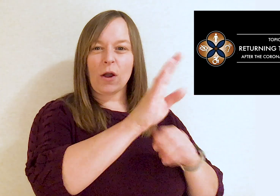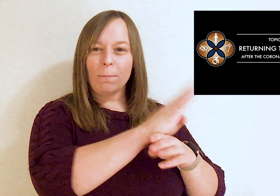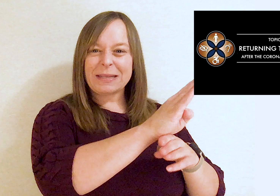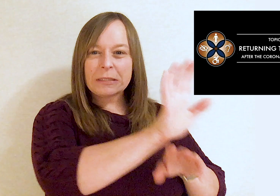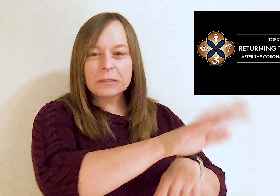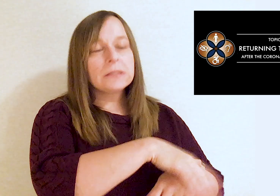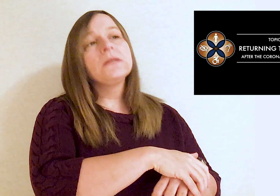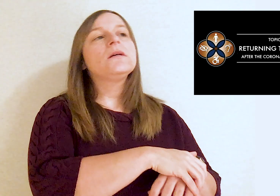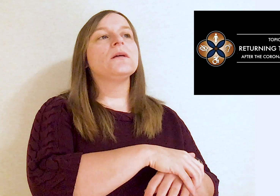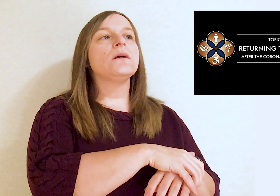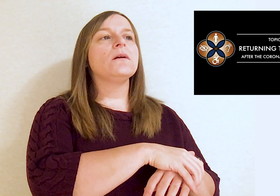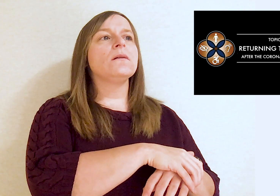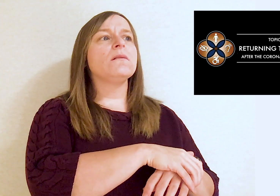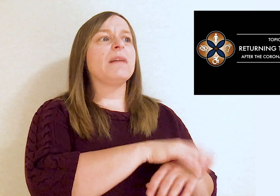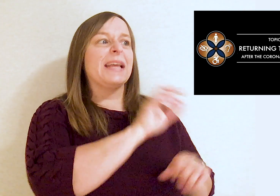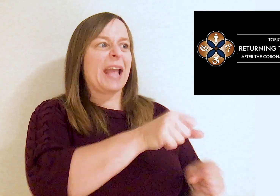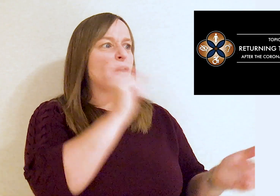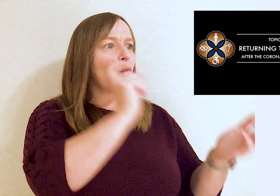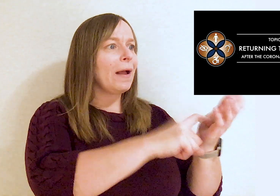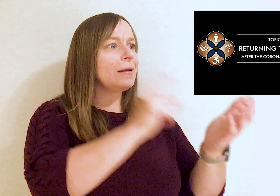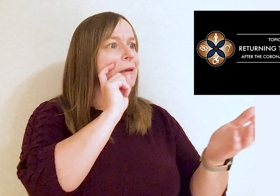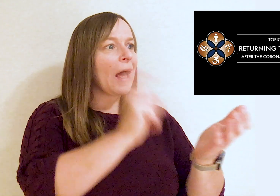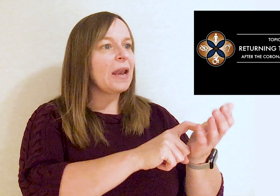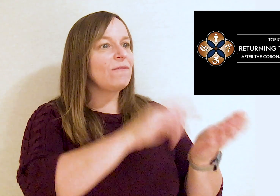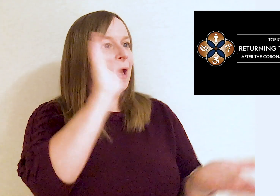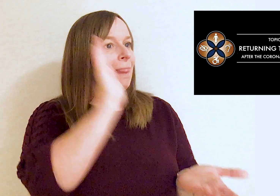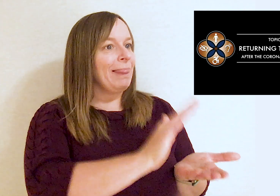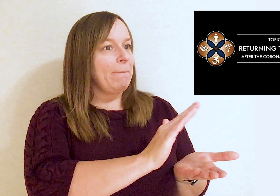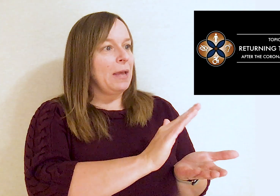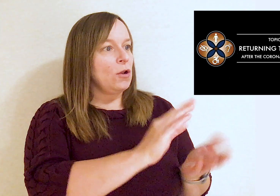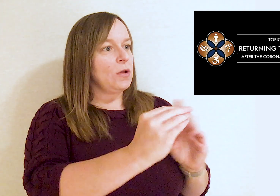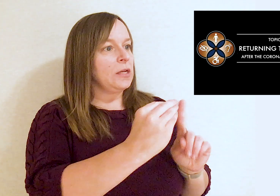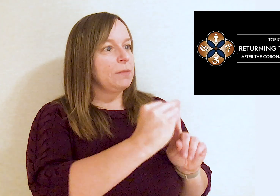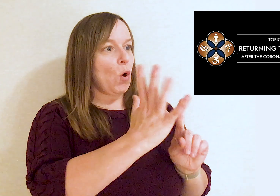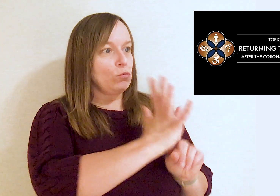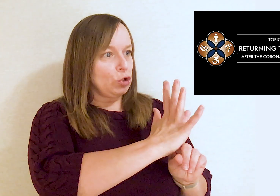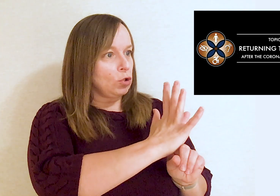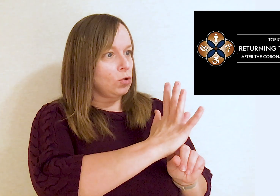with the employer are: Can you identify things that will limit the exposure that